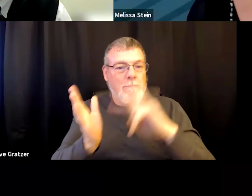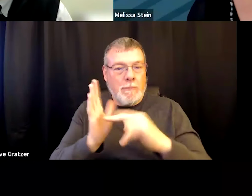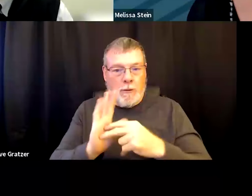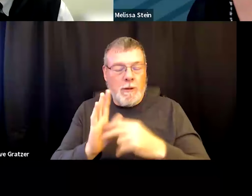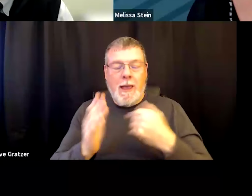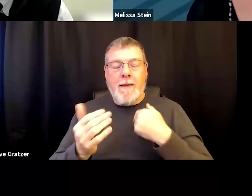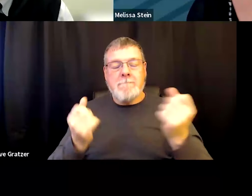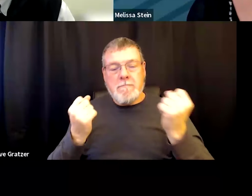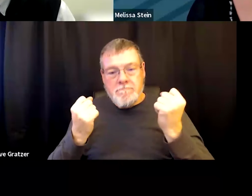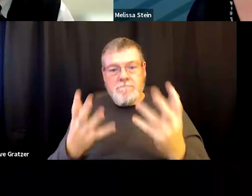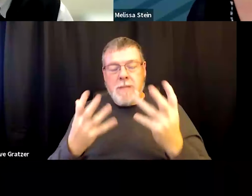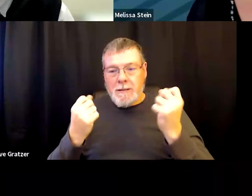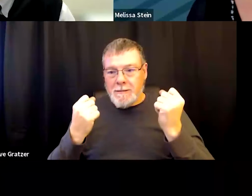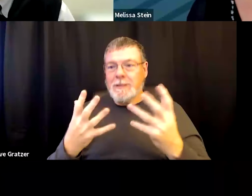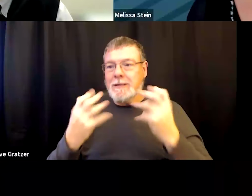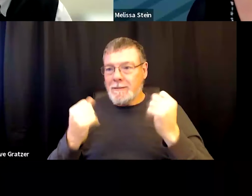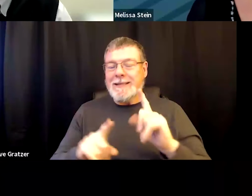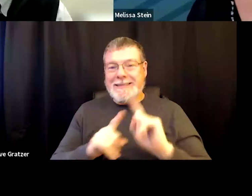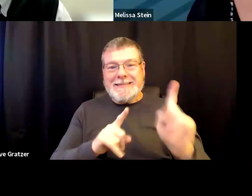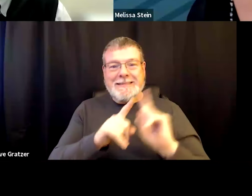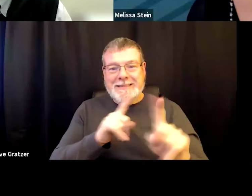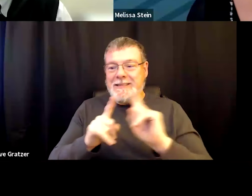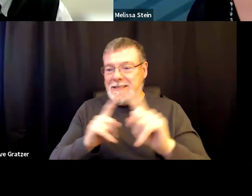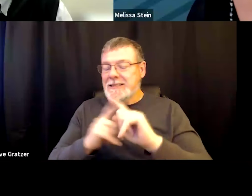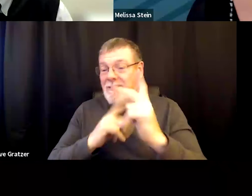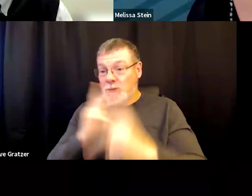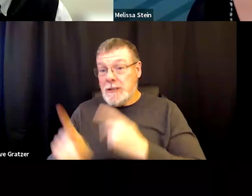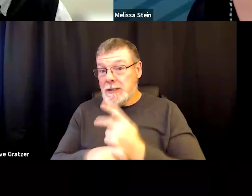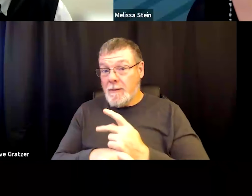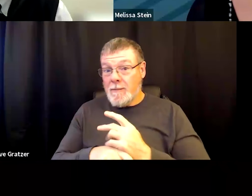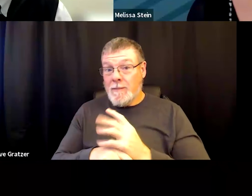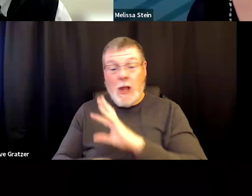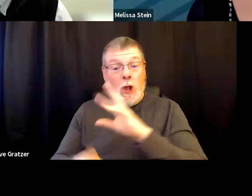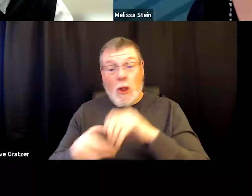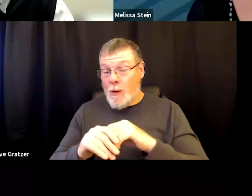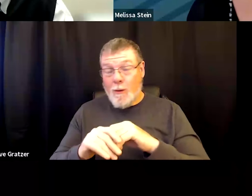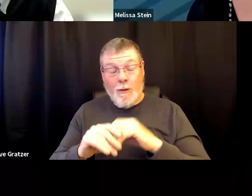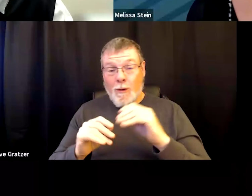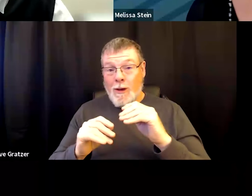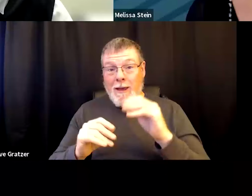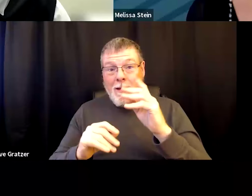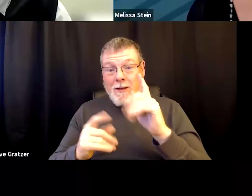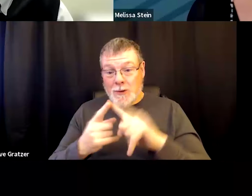of different types that you can incorporate and format that in to do a single screen.